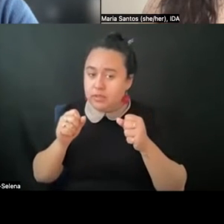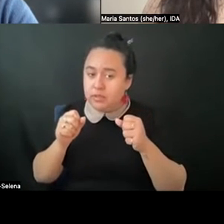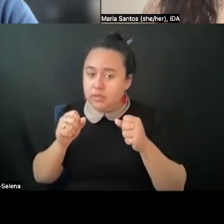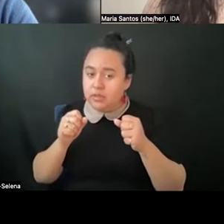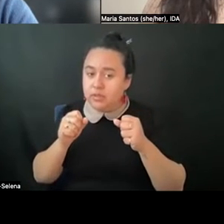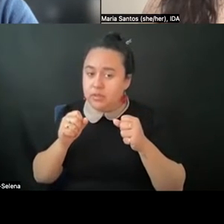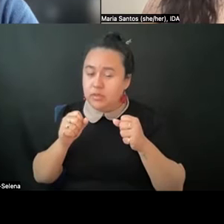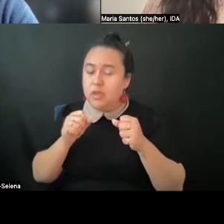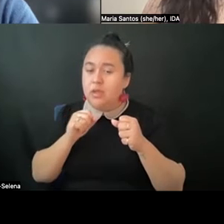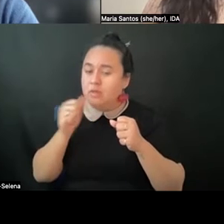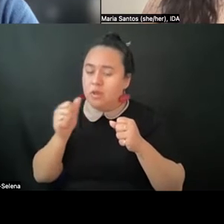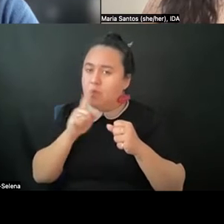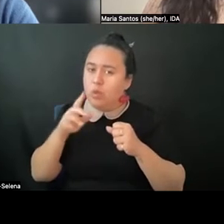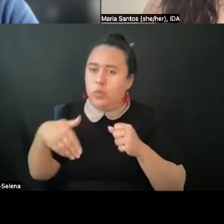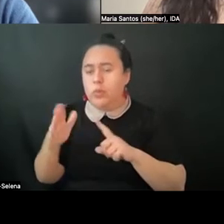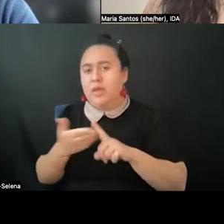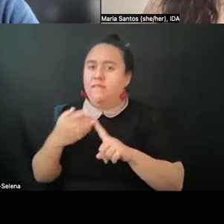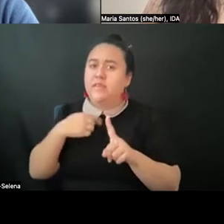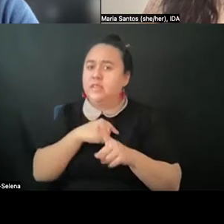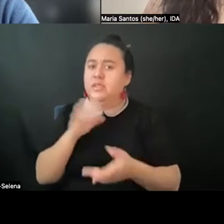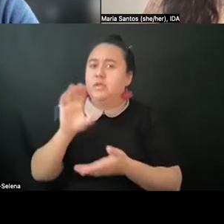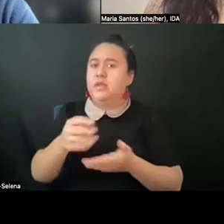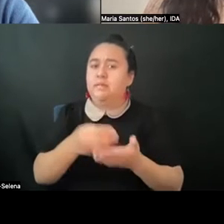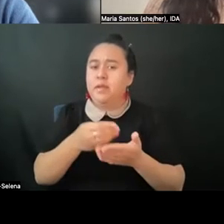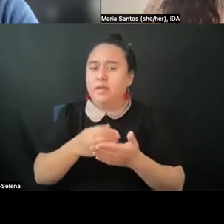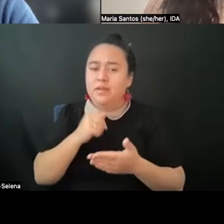swaying for us. You know.